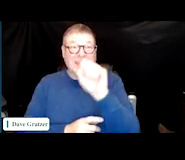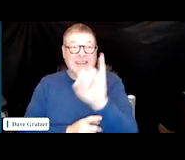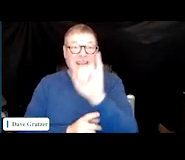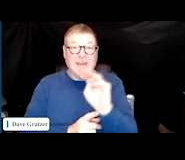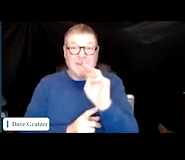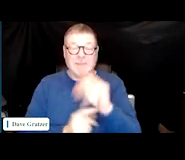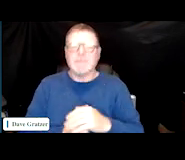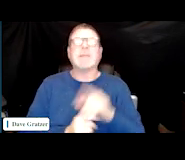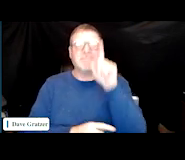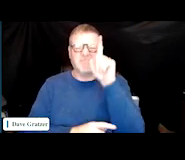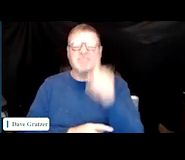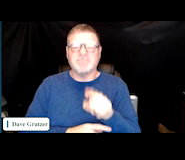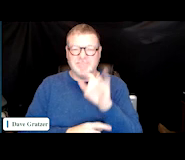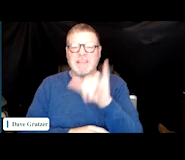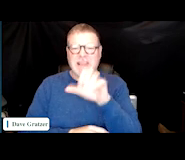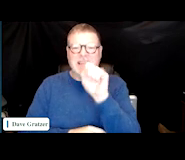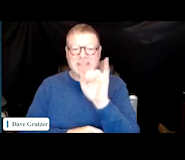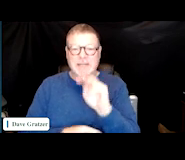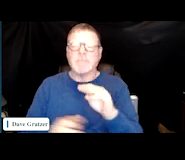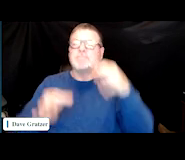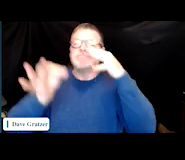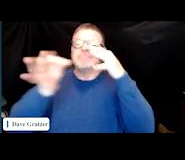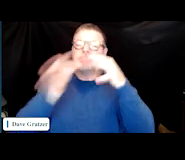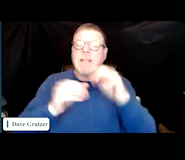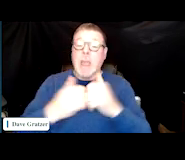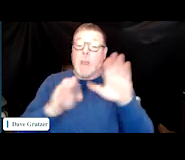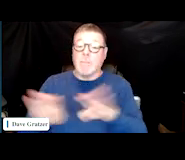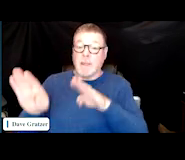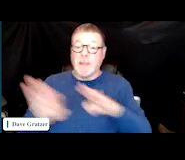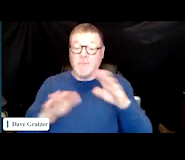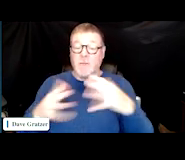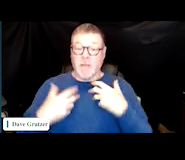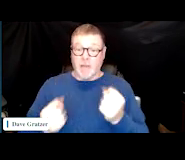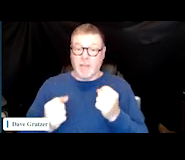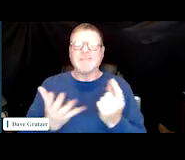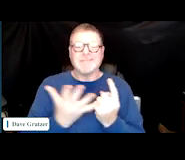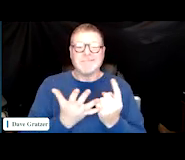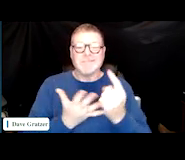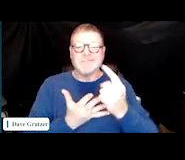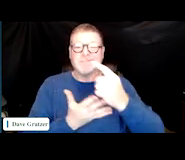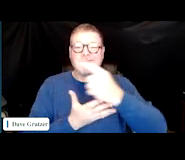this is the model, and this model depicts how adults with behavioral health needs typically move through the criminal legal system.